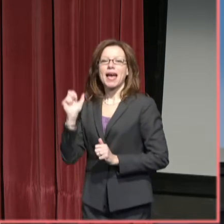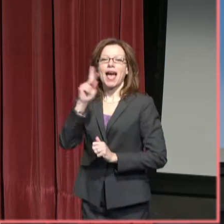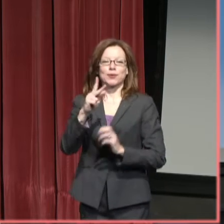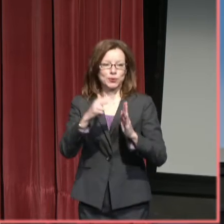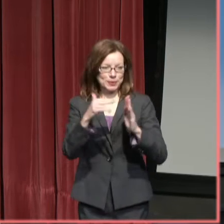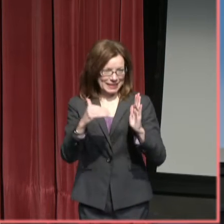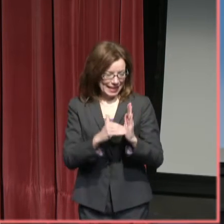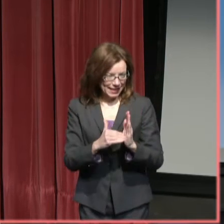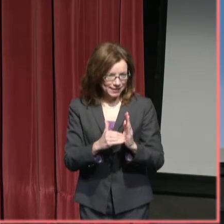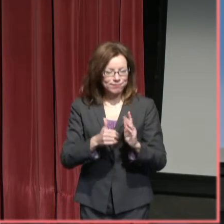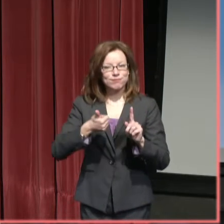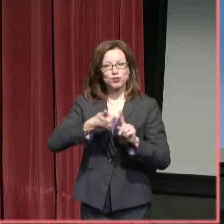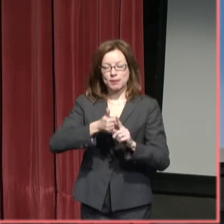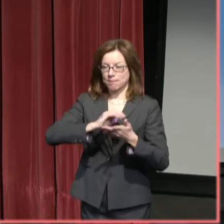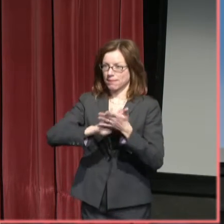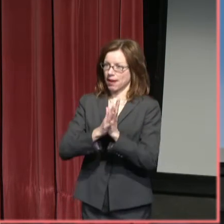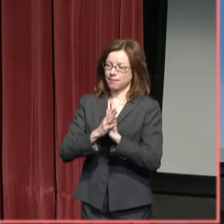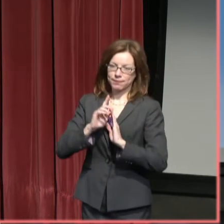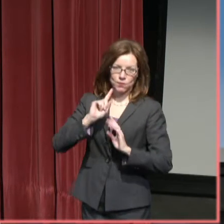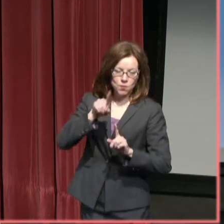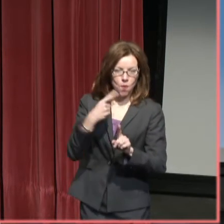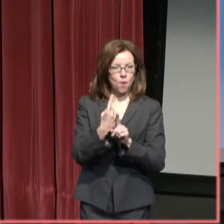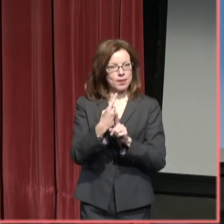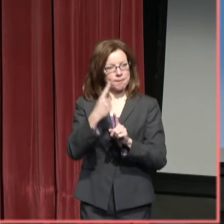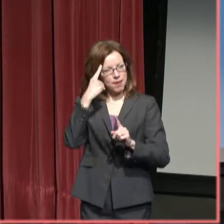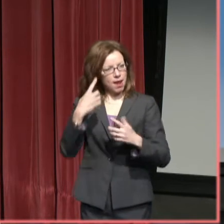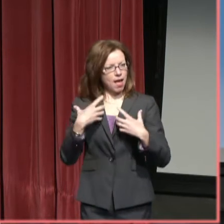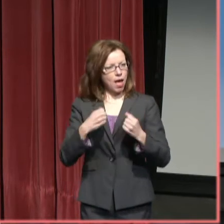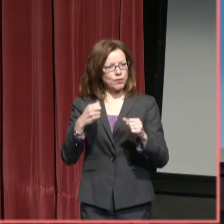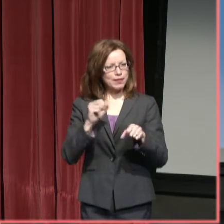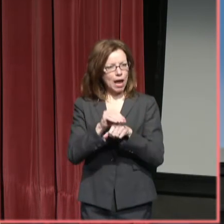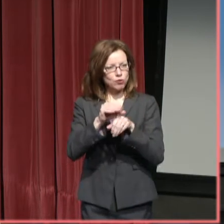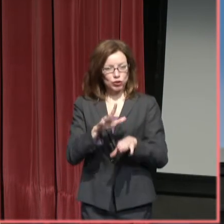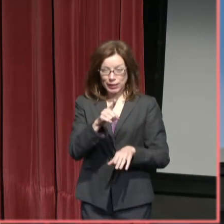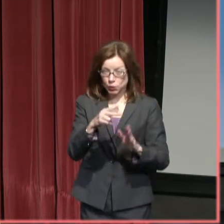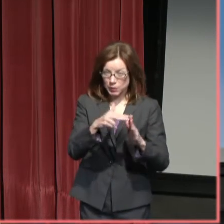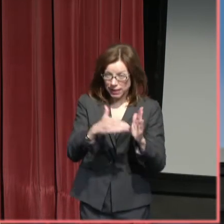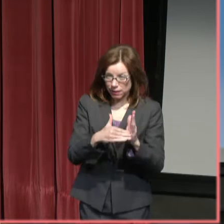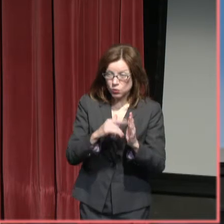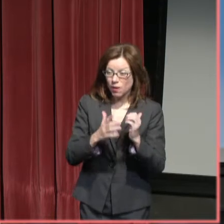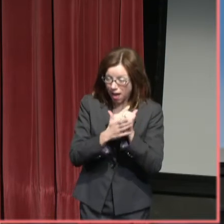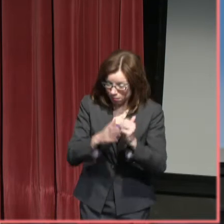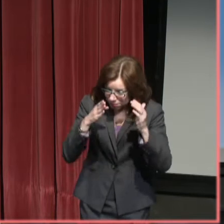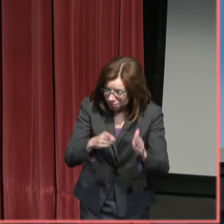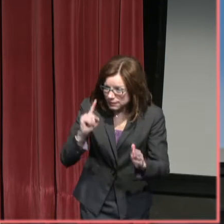as New Zealand's only mental health counselor for Deaf people.